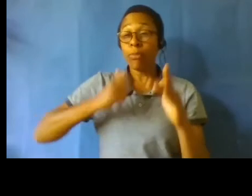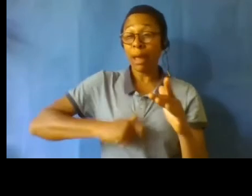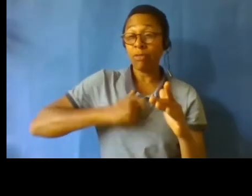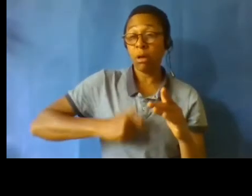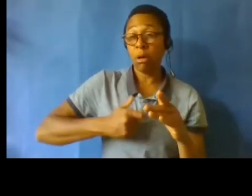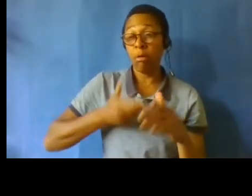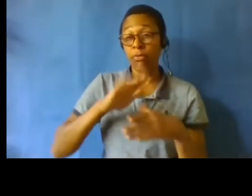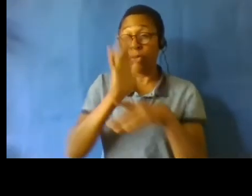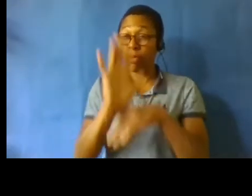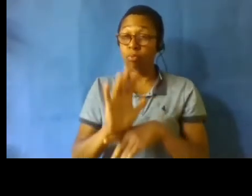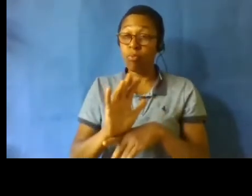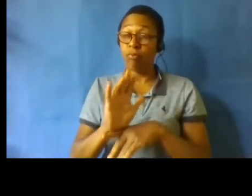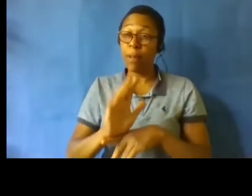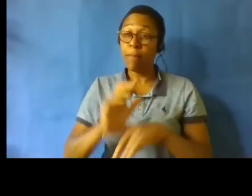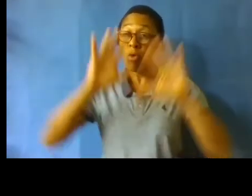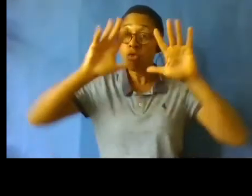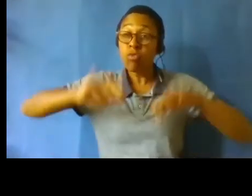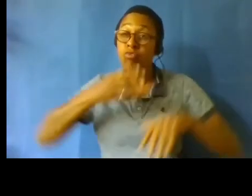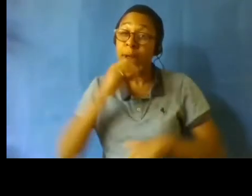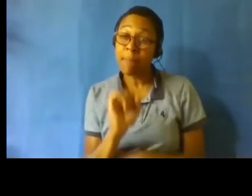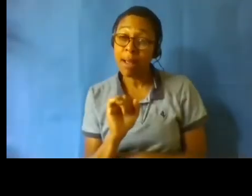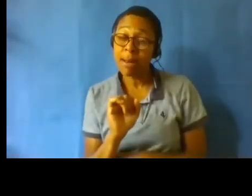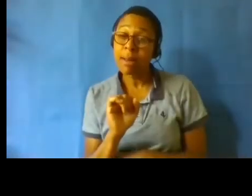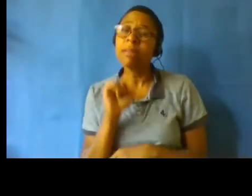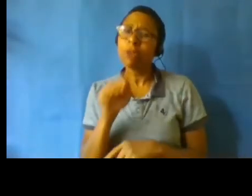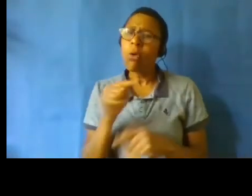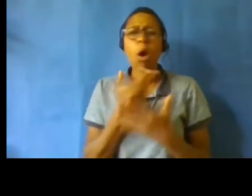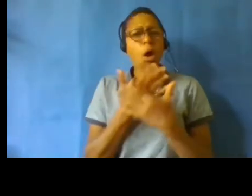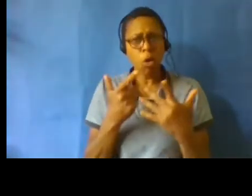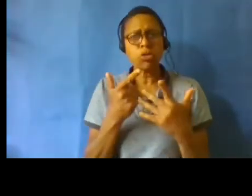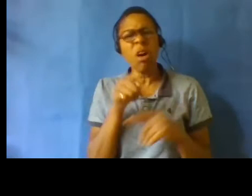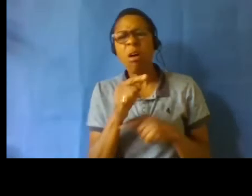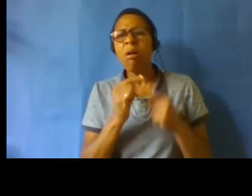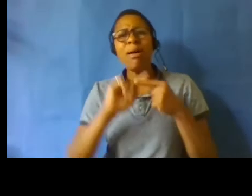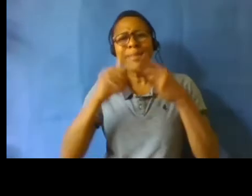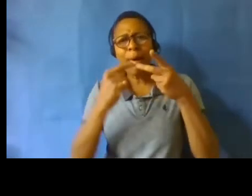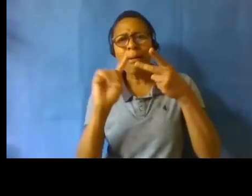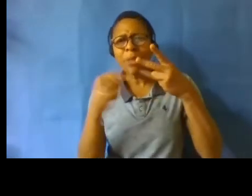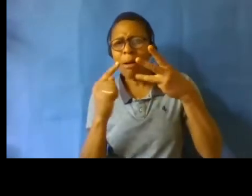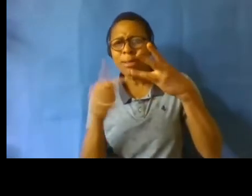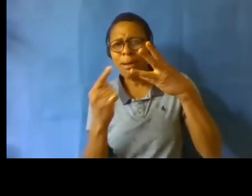autism are driven by negation she says that the focus on deficits is so intense